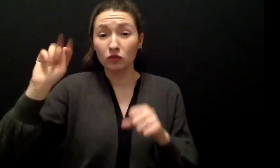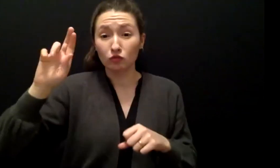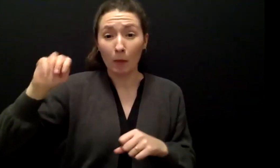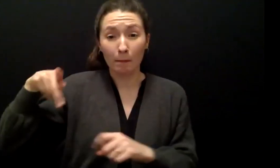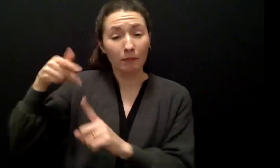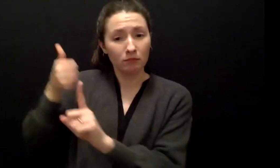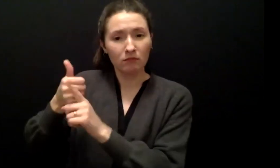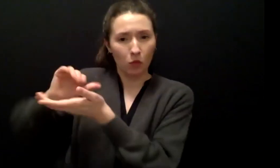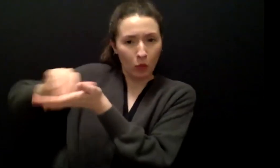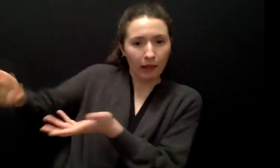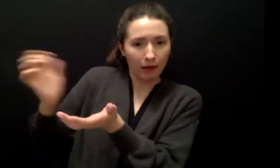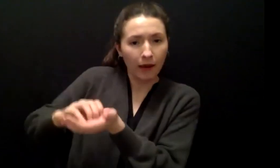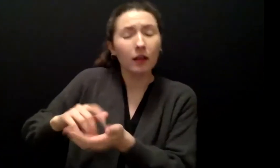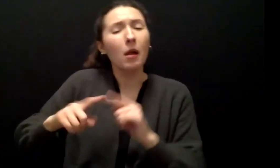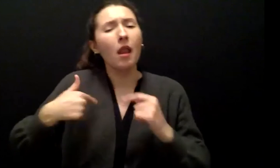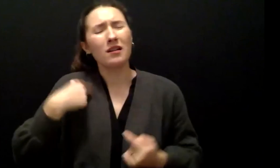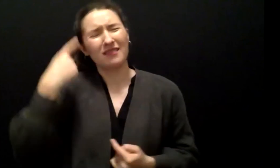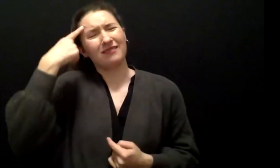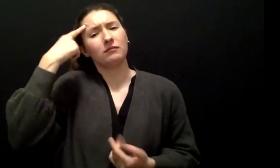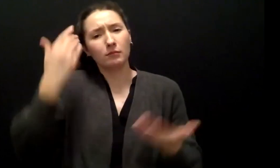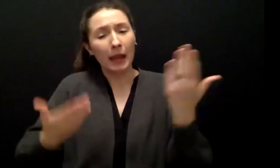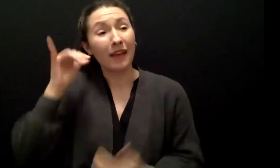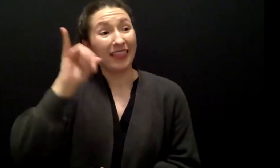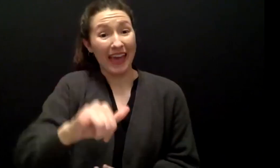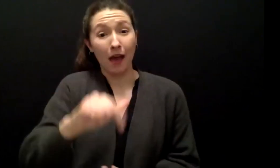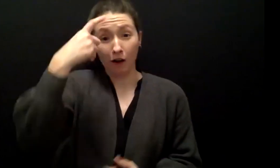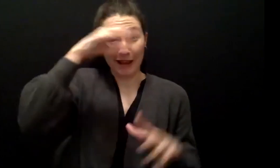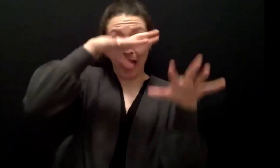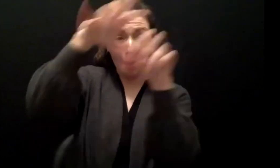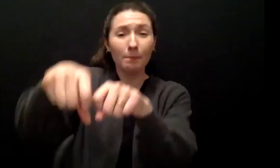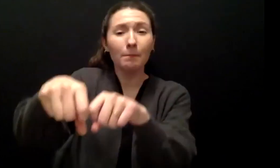reason in '97. [Diane] There's one here from Coleen McCray, who asked, it's about this but he's asking you specifically, "How can White people be part of conversations and call to action without misappropriating, misinterpreting, misunderstanding or misspeaking this history and its significance in today's need for change? Perhaps my, perhaps my question is not best written but the intent